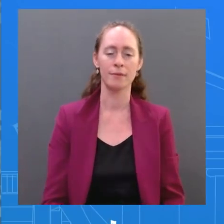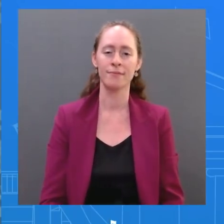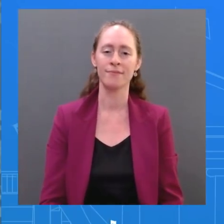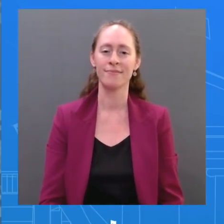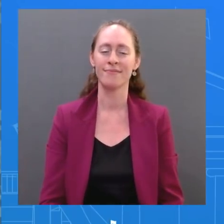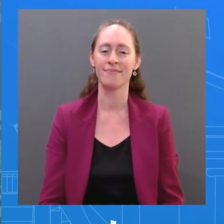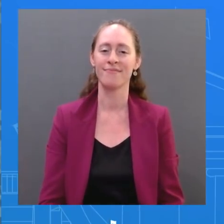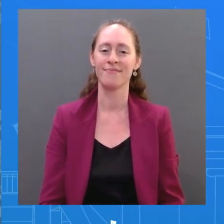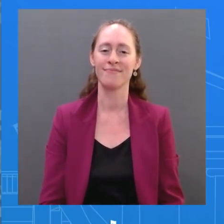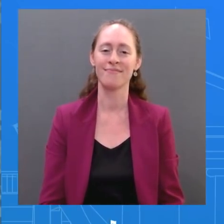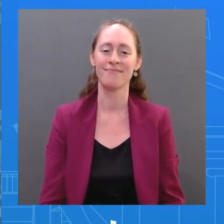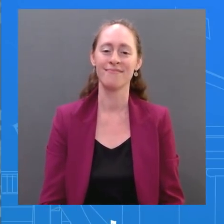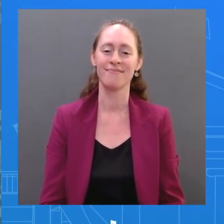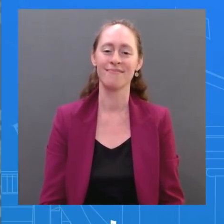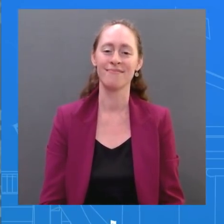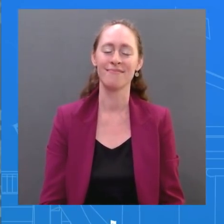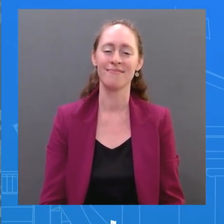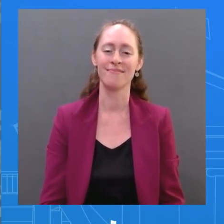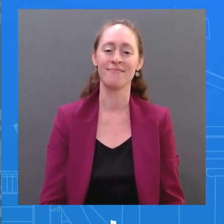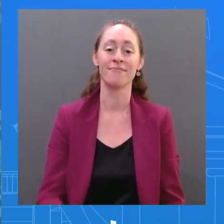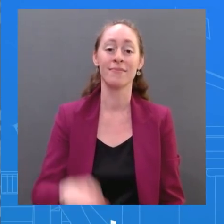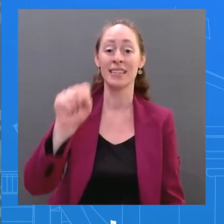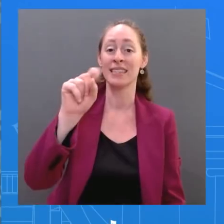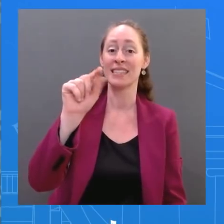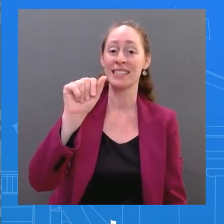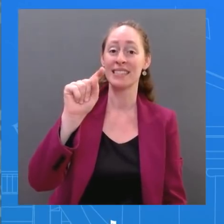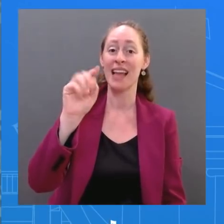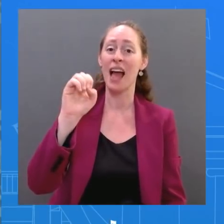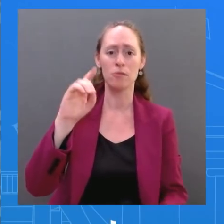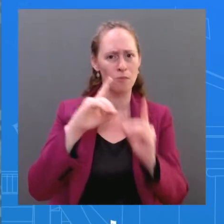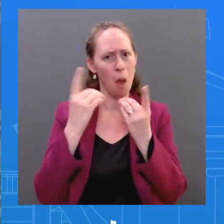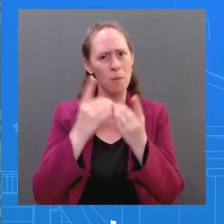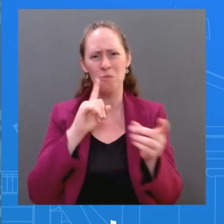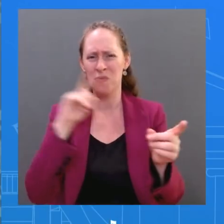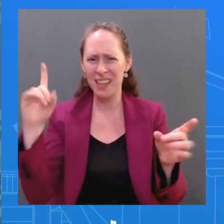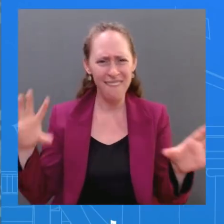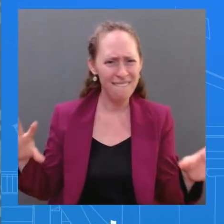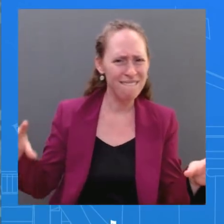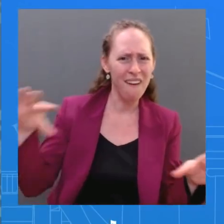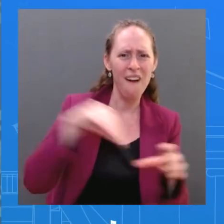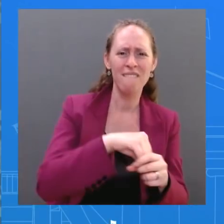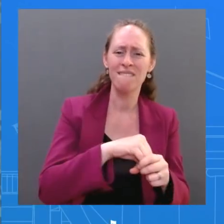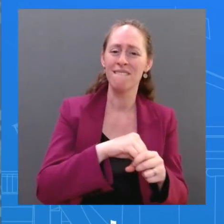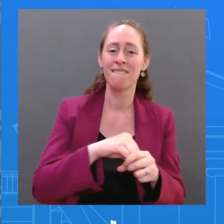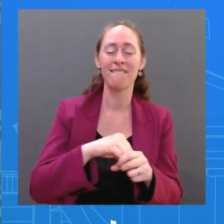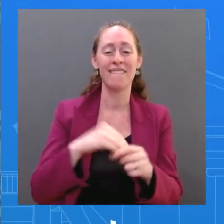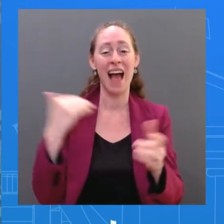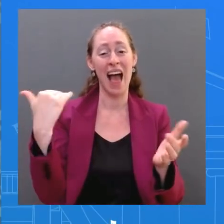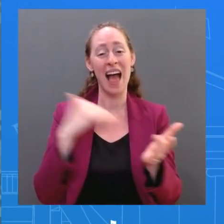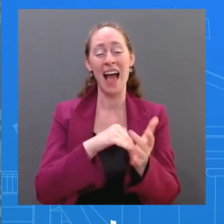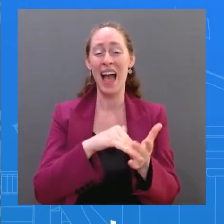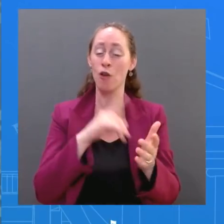And again, not just -- not just Brittney Griner -- which is top of mind for him; clearly, he just wrote her a letter and spoke to his